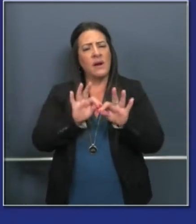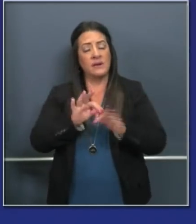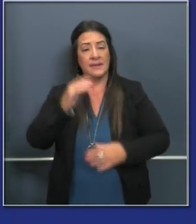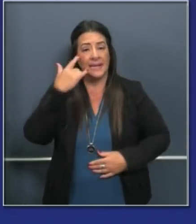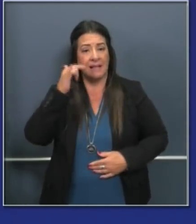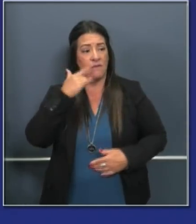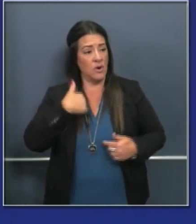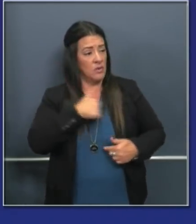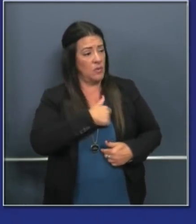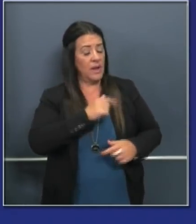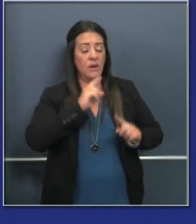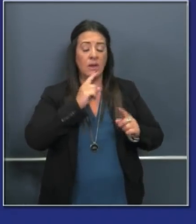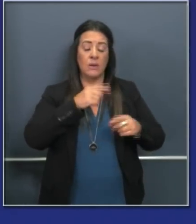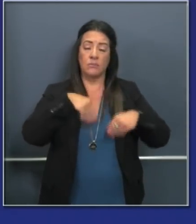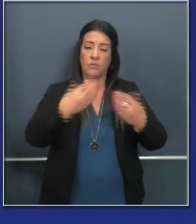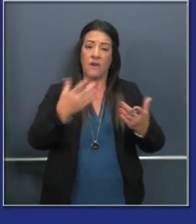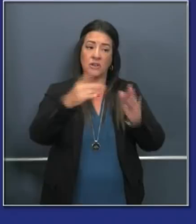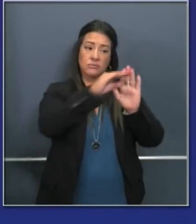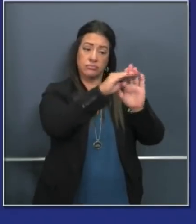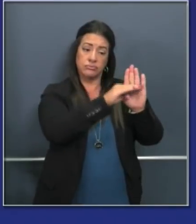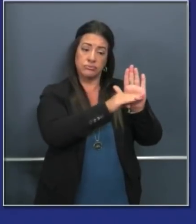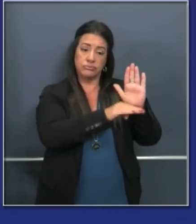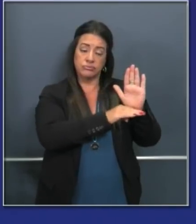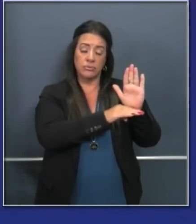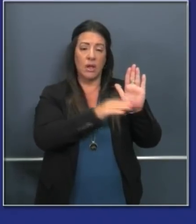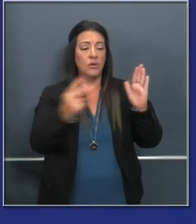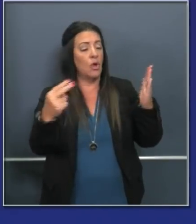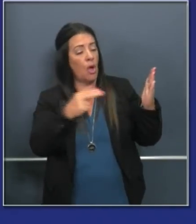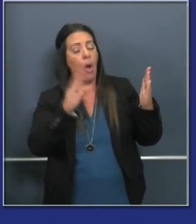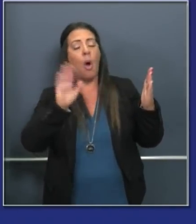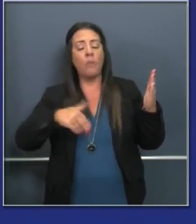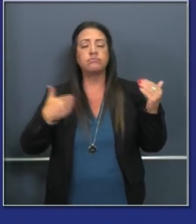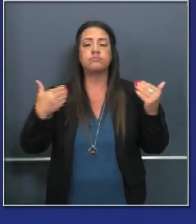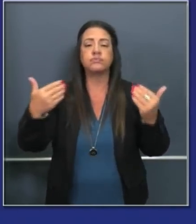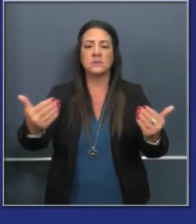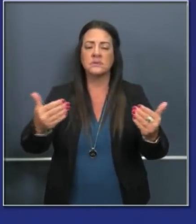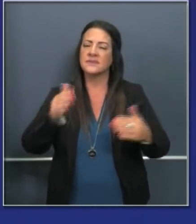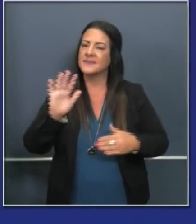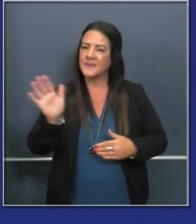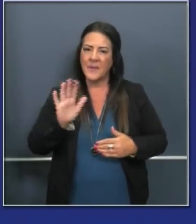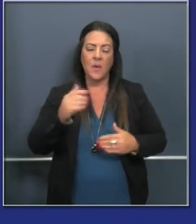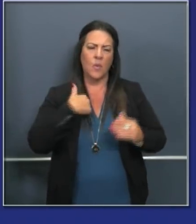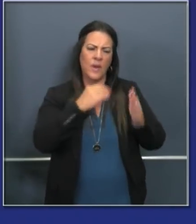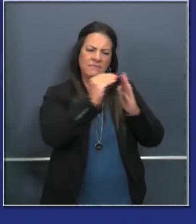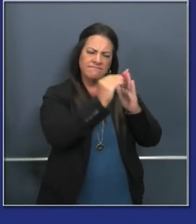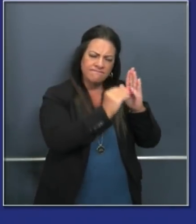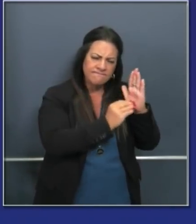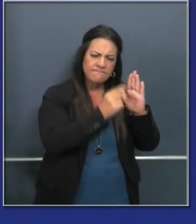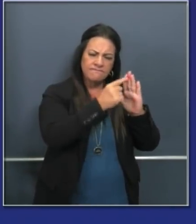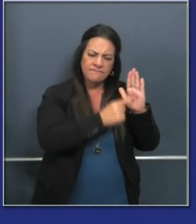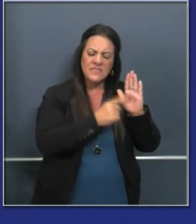PUT OUT TO SAFELY REOPEN DIE. CAN'T SAY THIS ENOUGH. THE STATE OF CALIFORNIA PUTS OUT